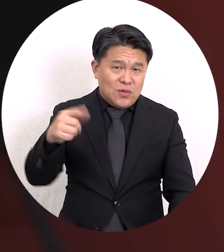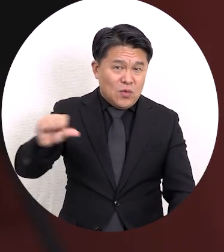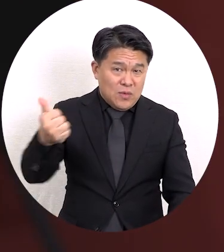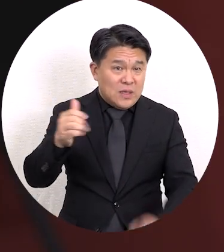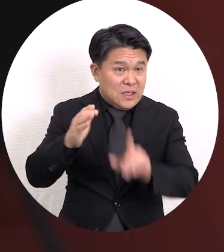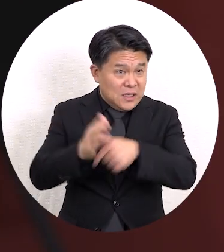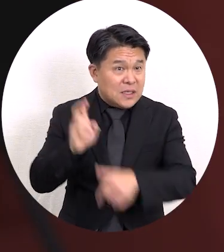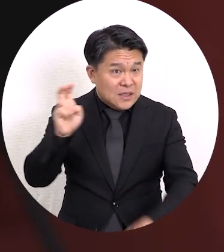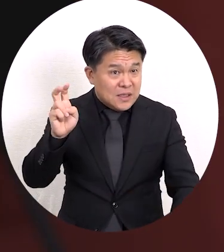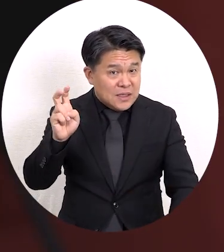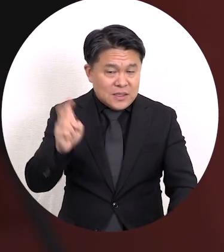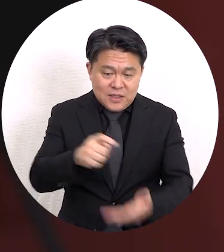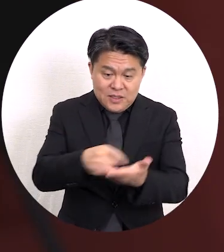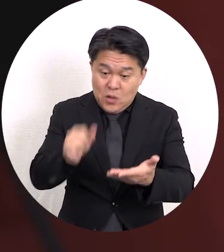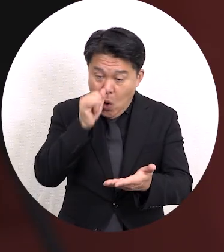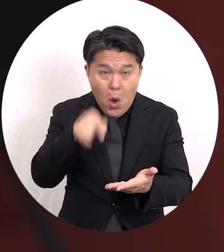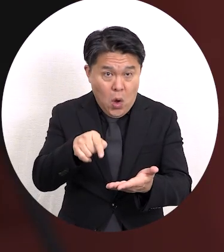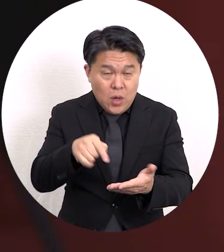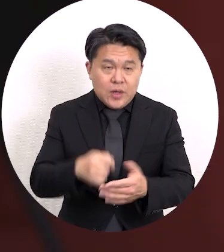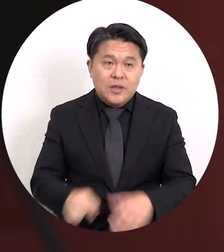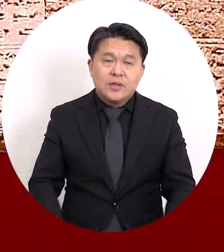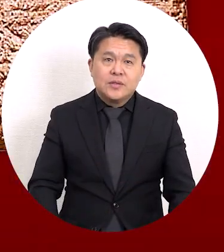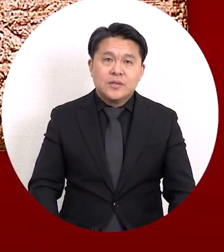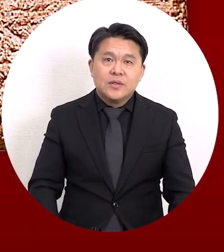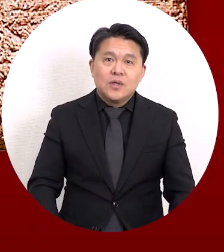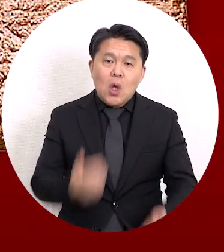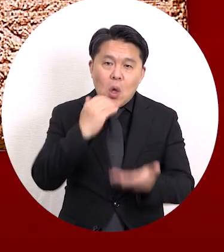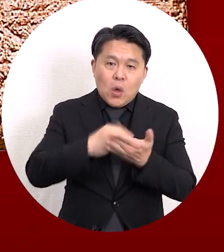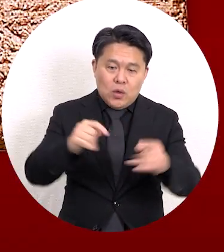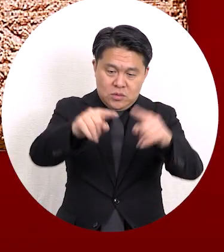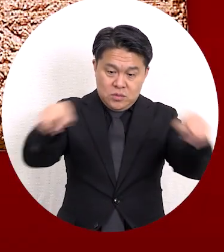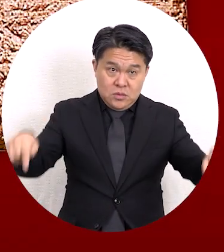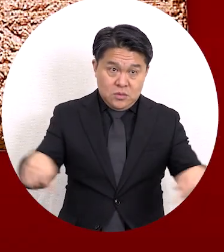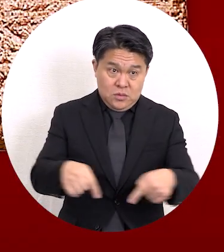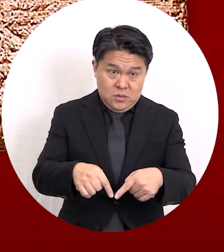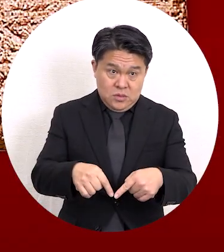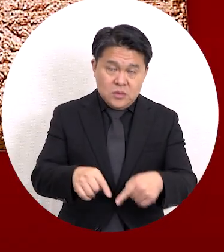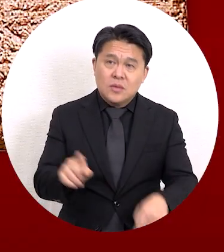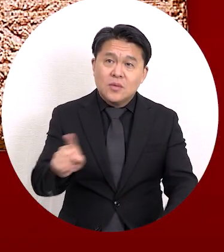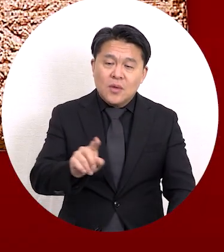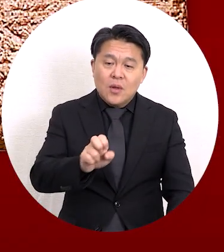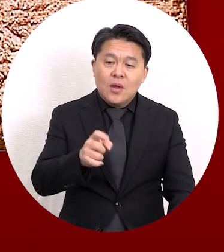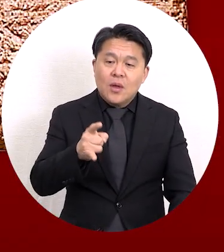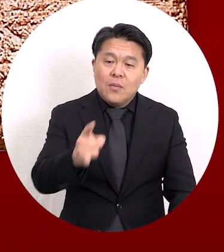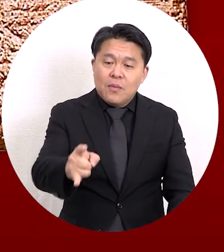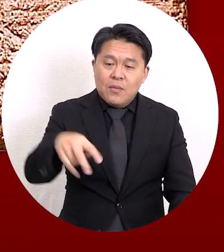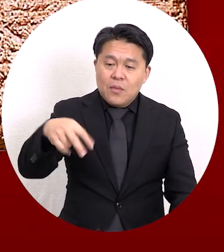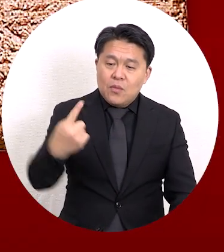a stone tablet was discovered from the Mesopotamian civilization, which is believed to contain